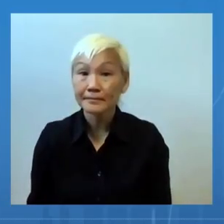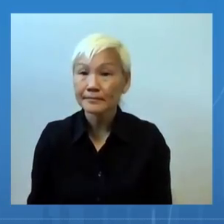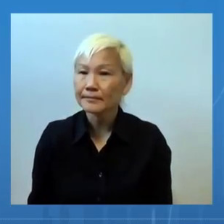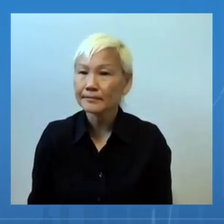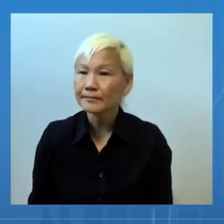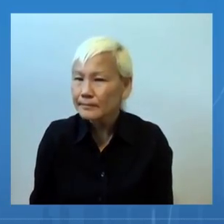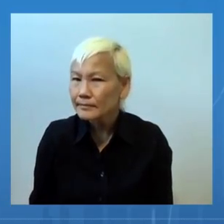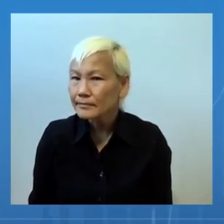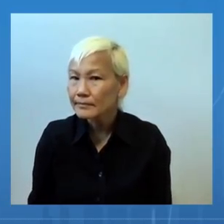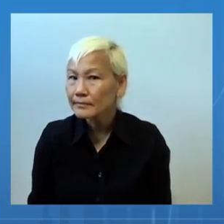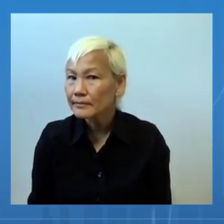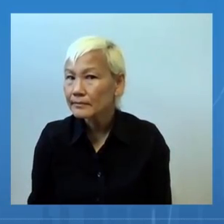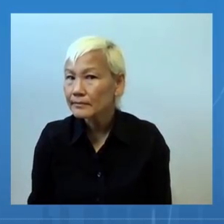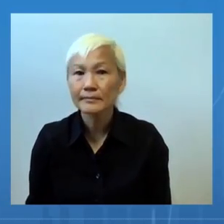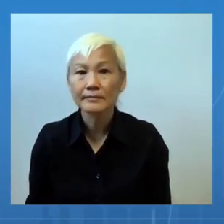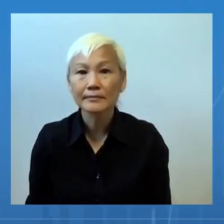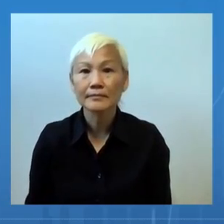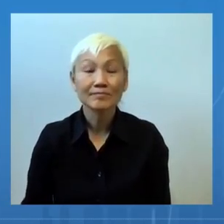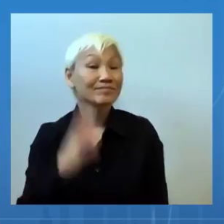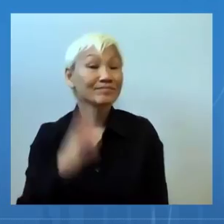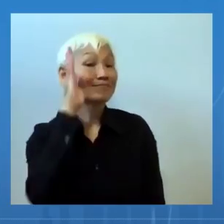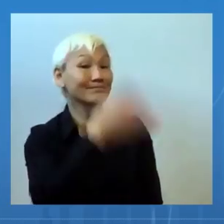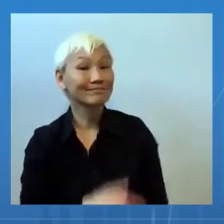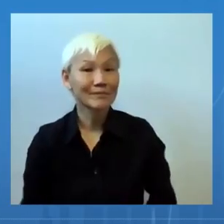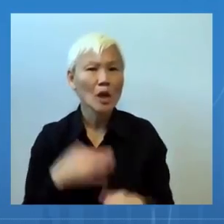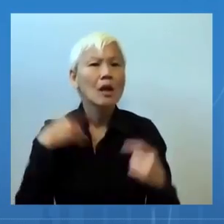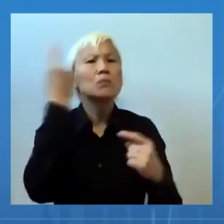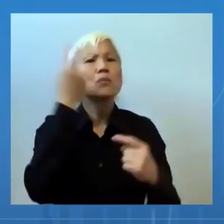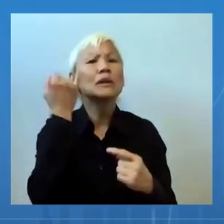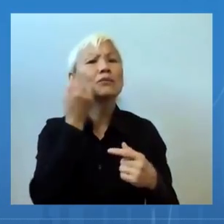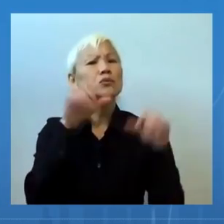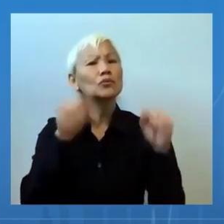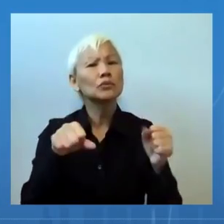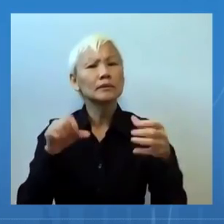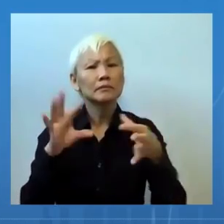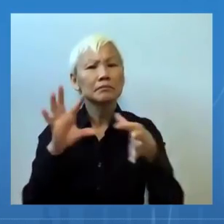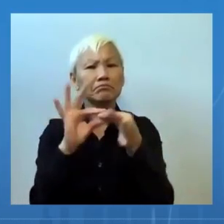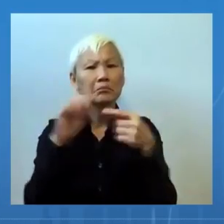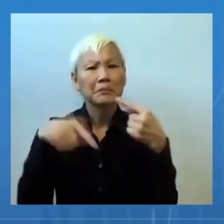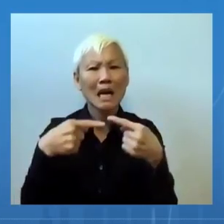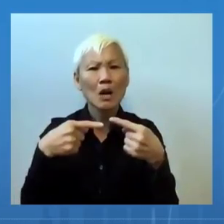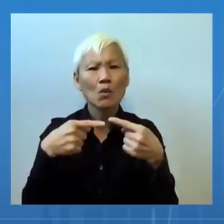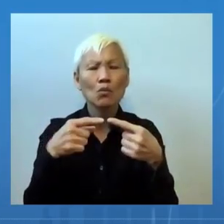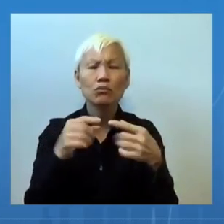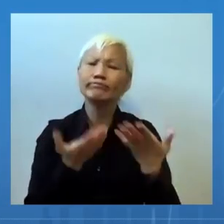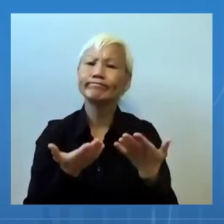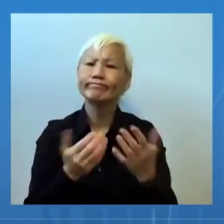The Press: Hi. I'm wondering if you can talk a little bit about the mandate for federal employees.